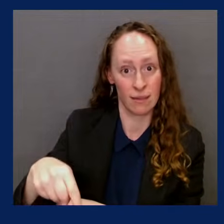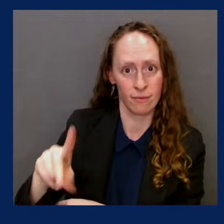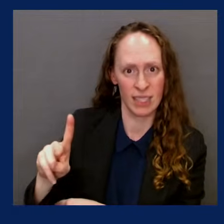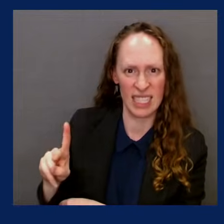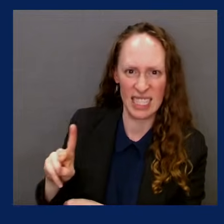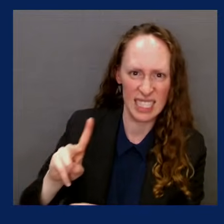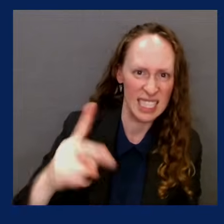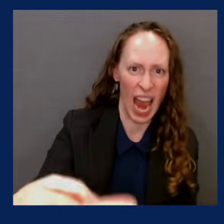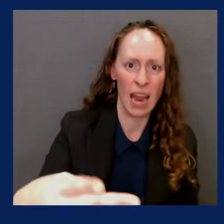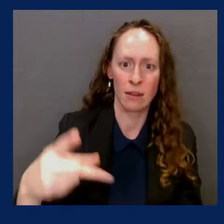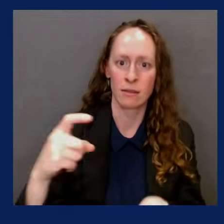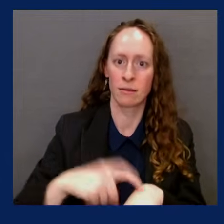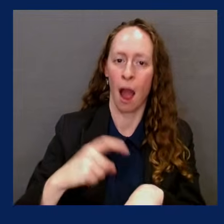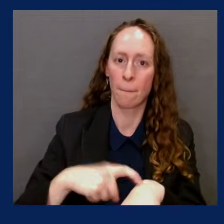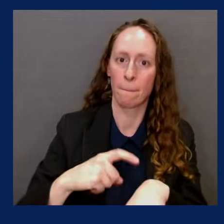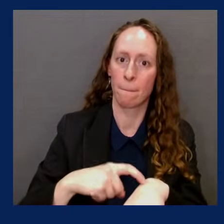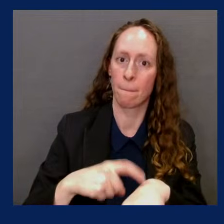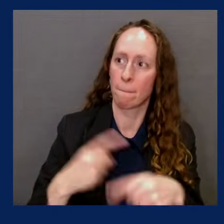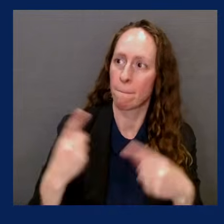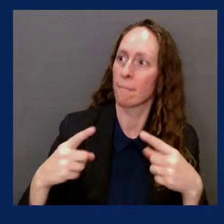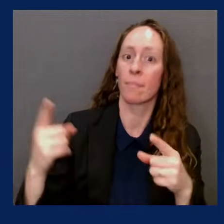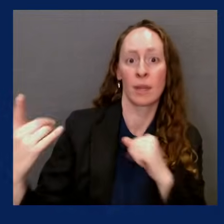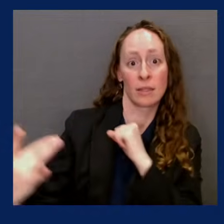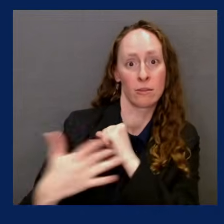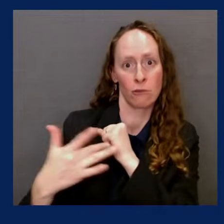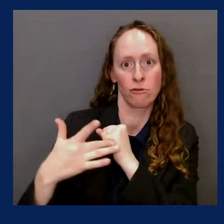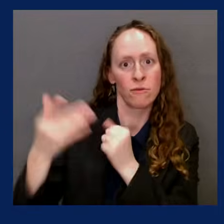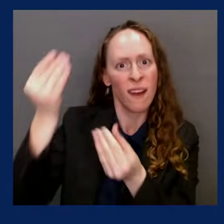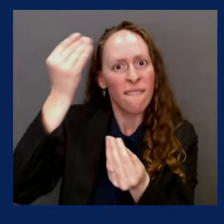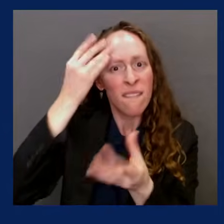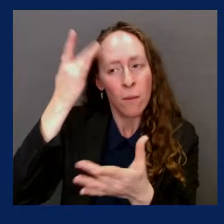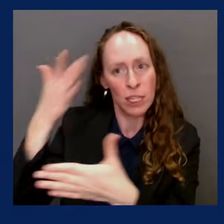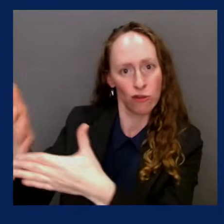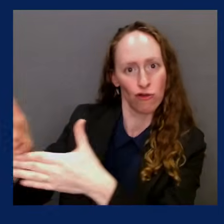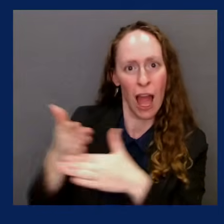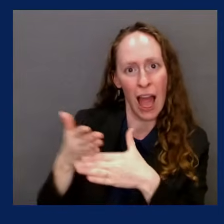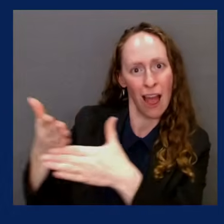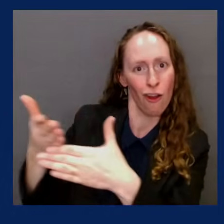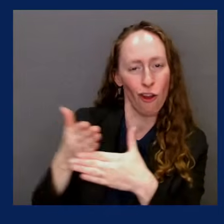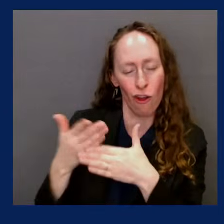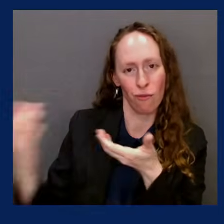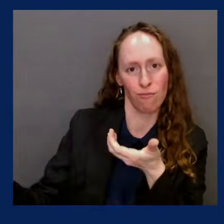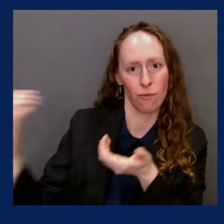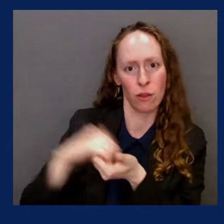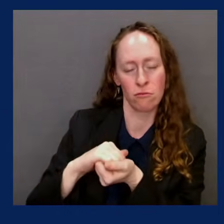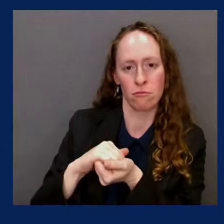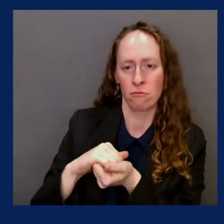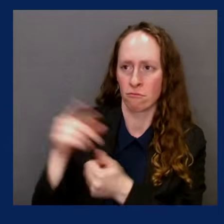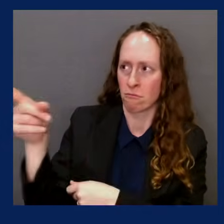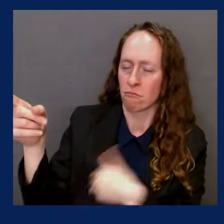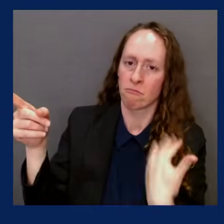And this fact speaks to the deep trust of our alliance and the significance of the challenge that we face together.